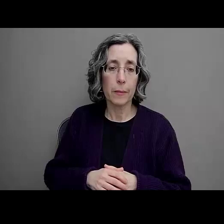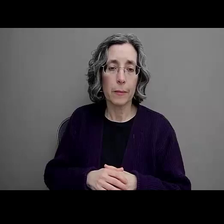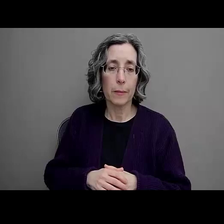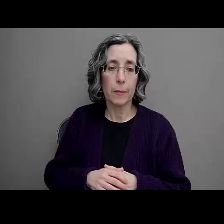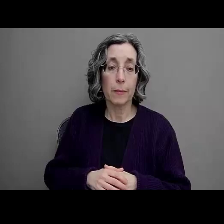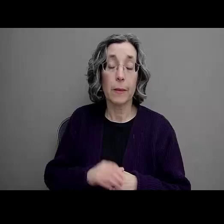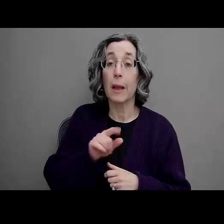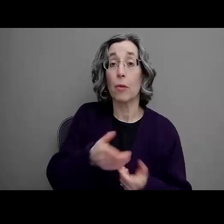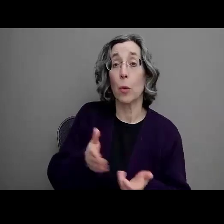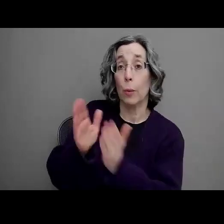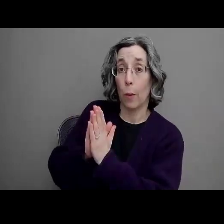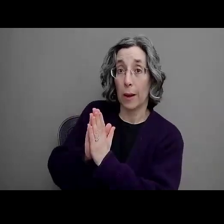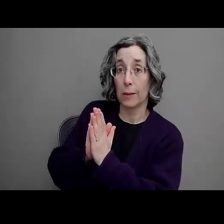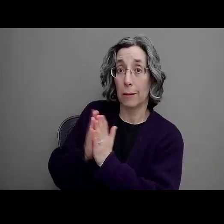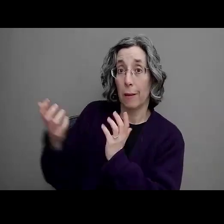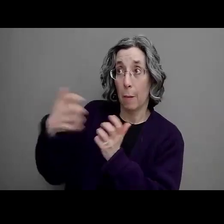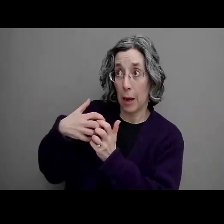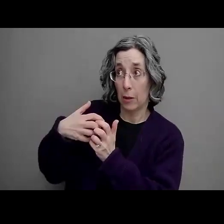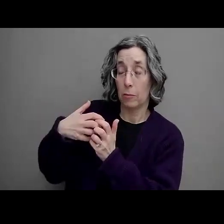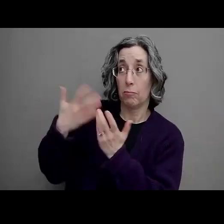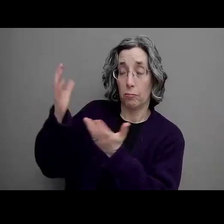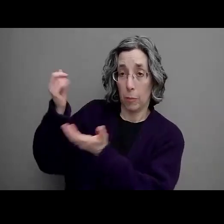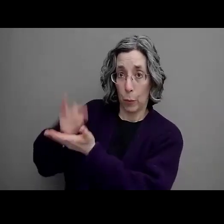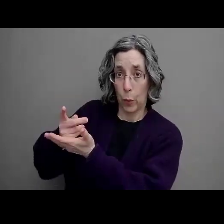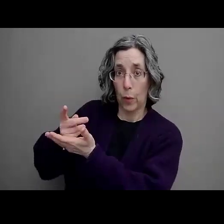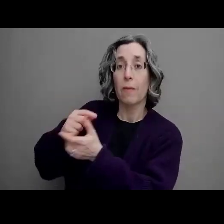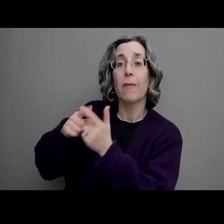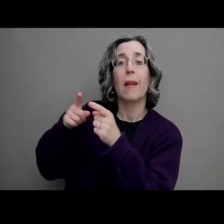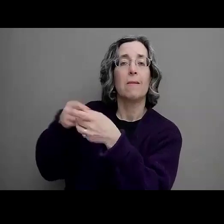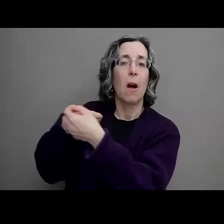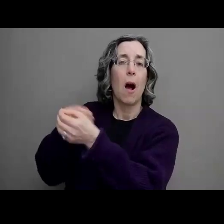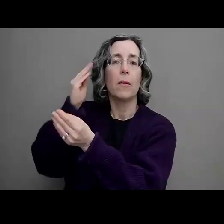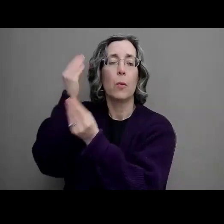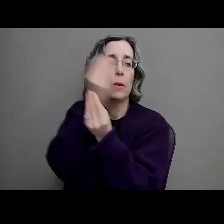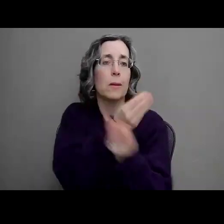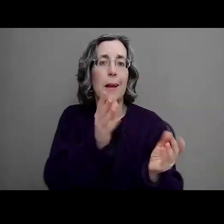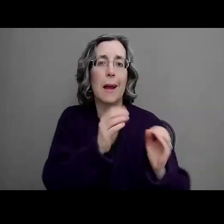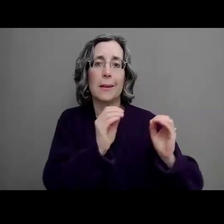accommodation requests like that are then made known to whatever teachers you have for the